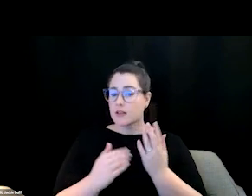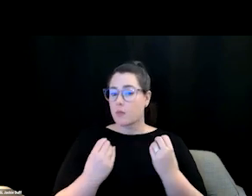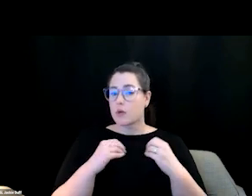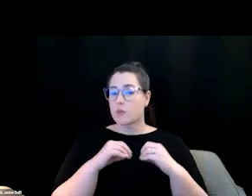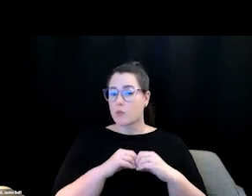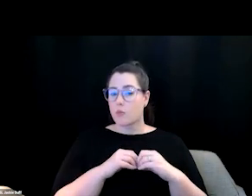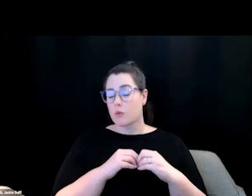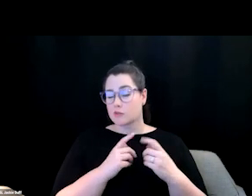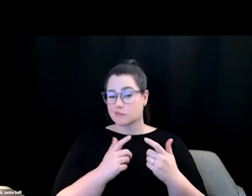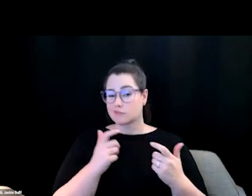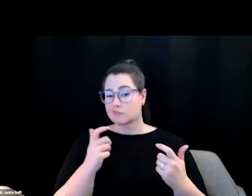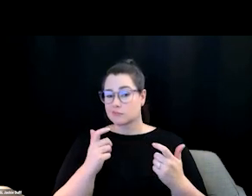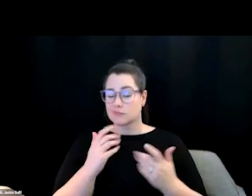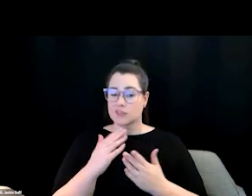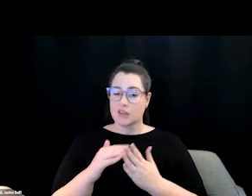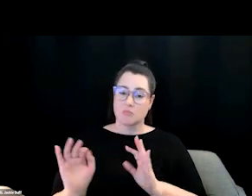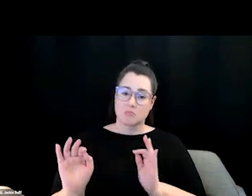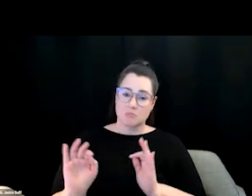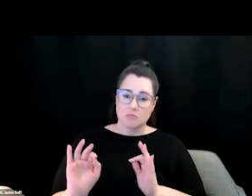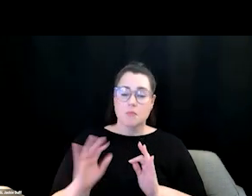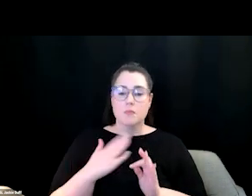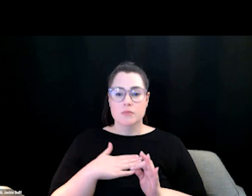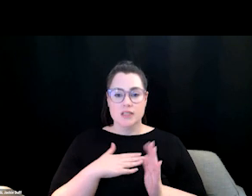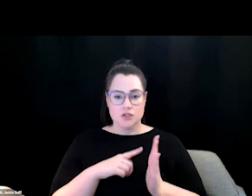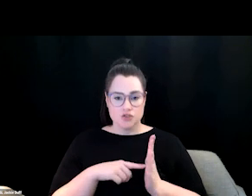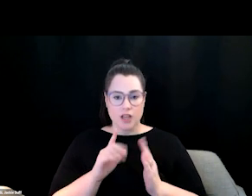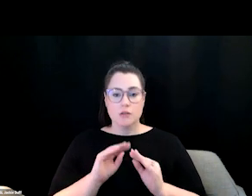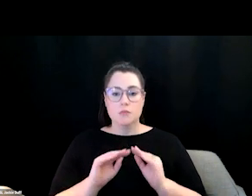But please check our maintenance advisories.